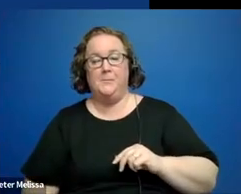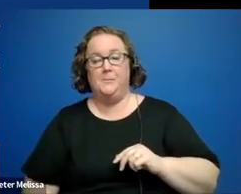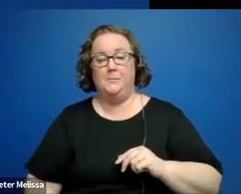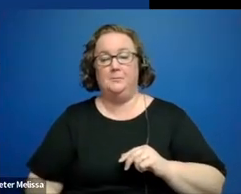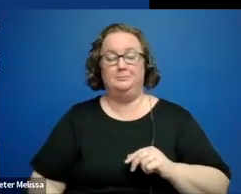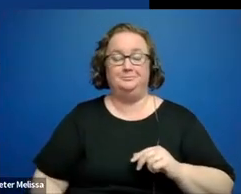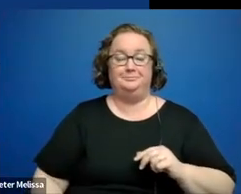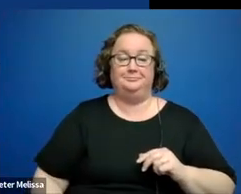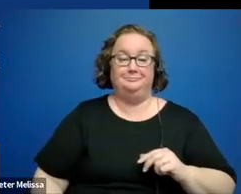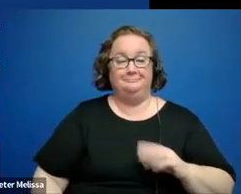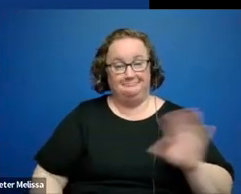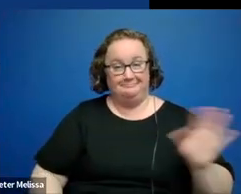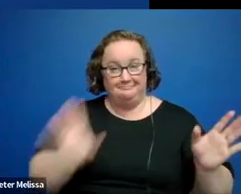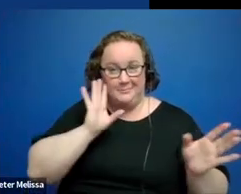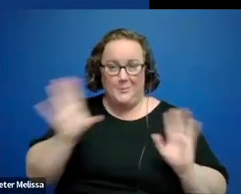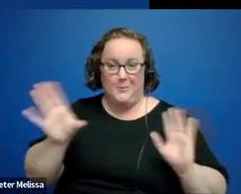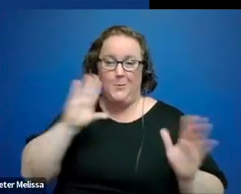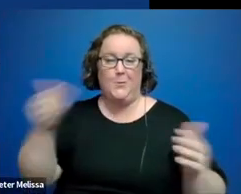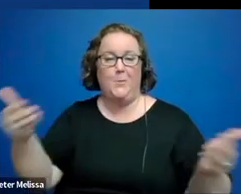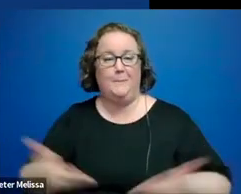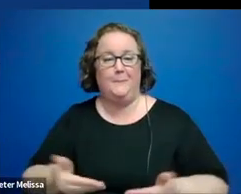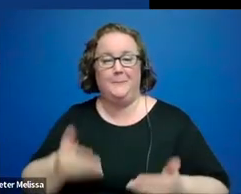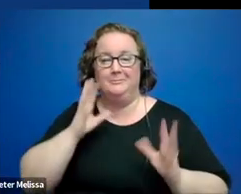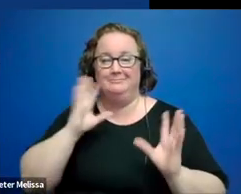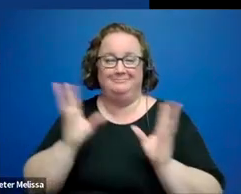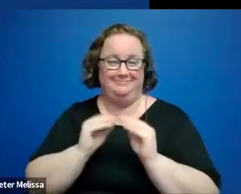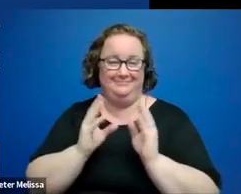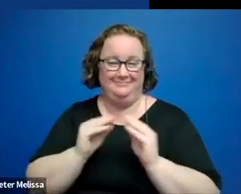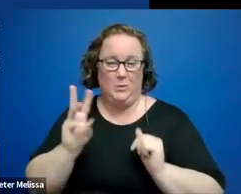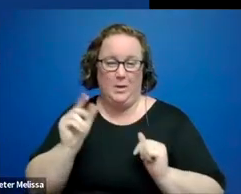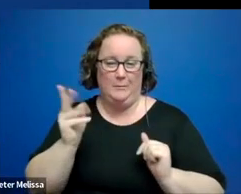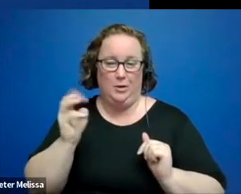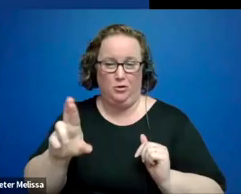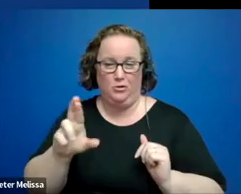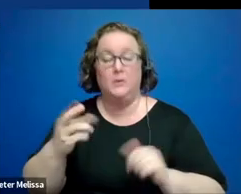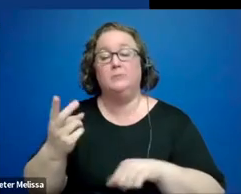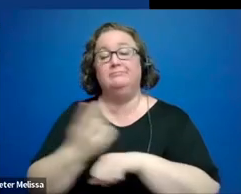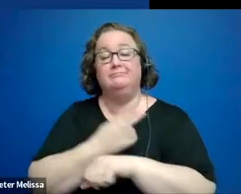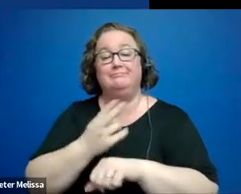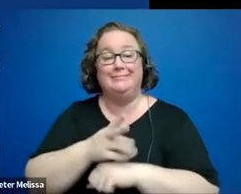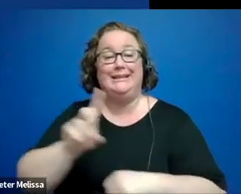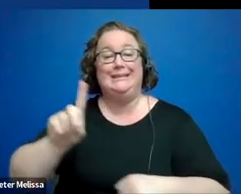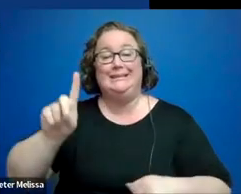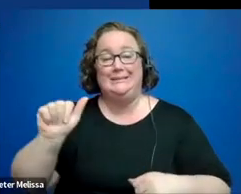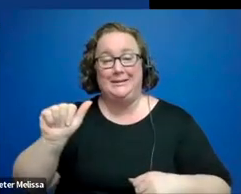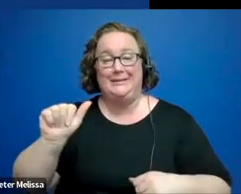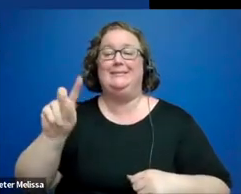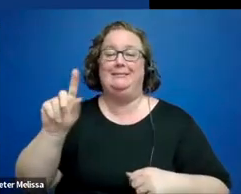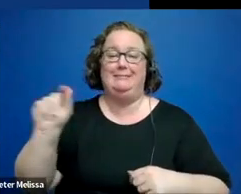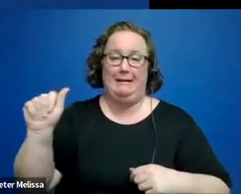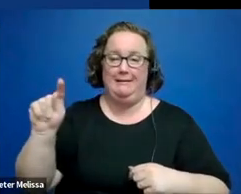Hello, and welcome everyone to our webinar, Using the Disability Data Dashboards to Advance Policy